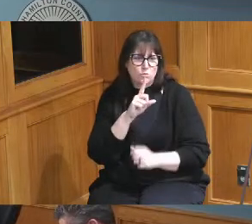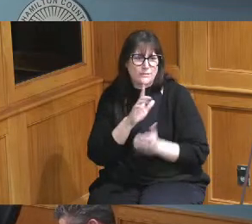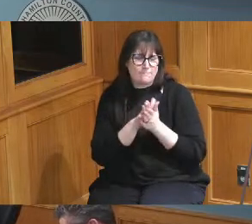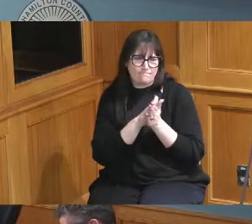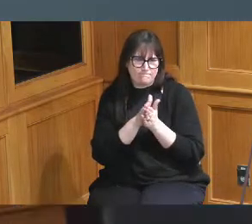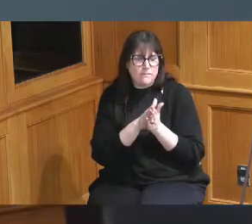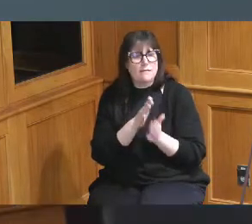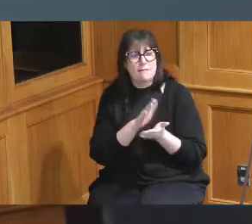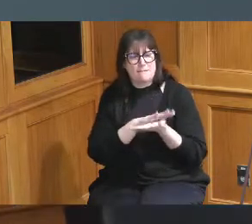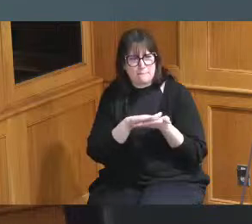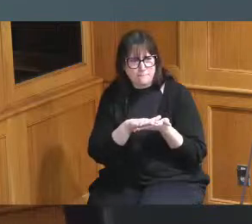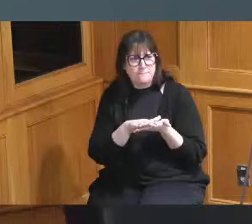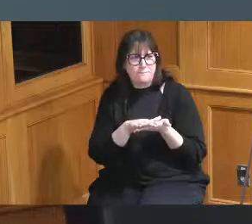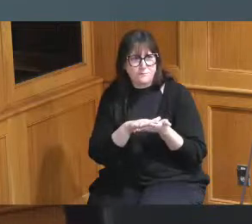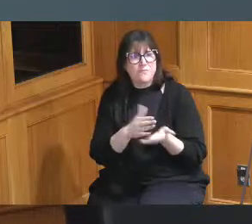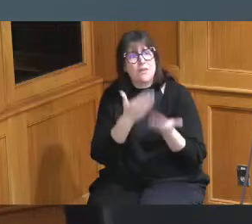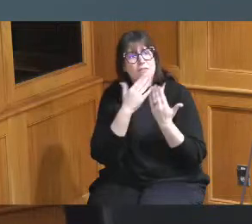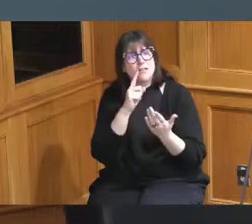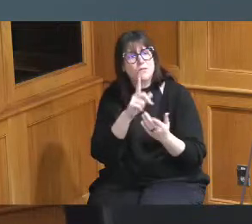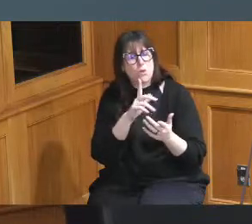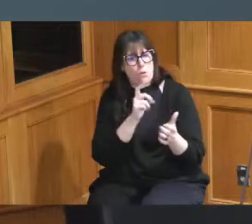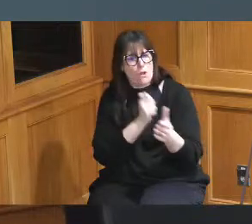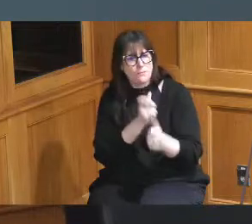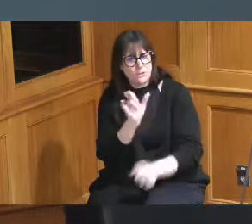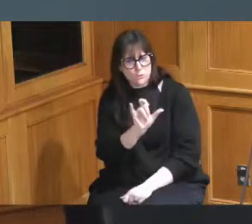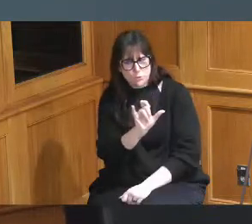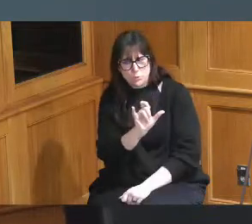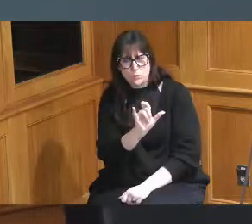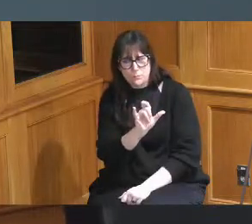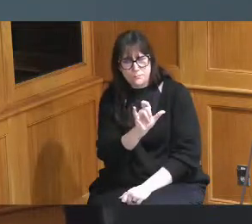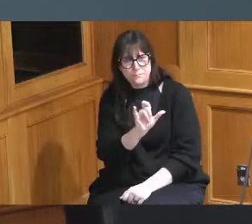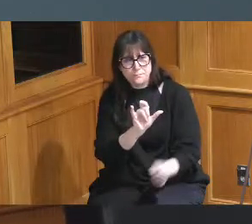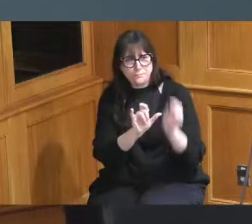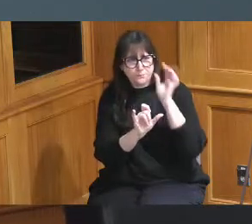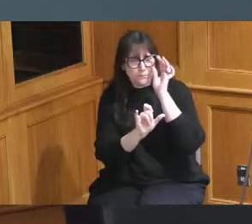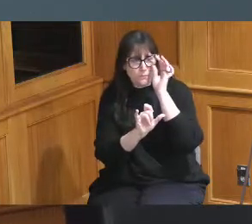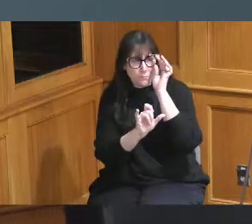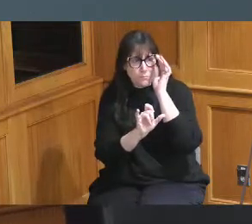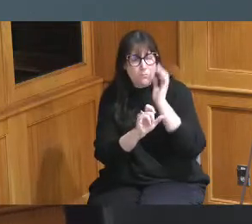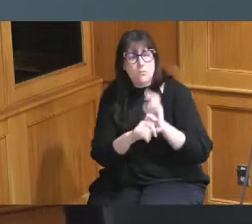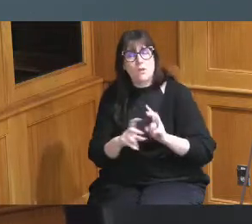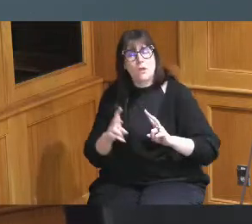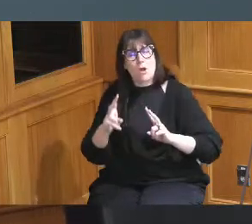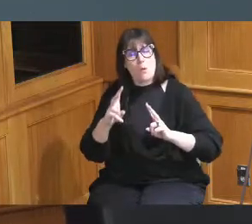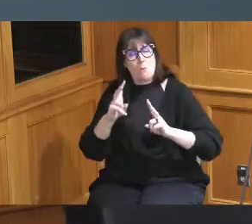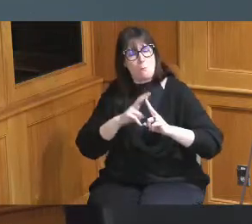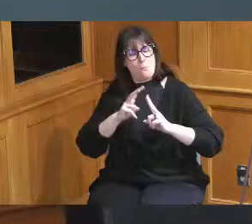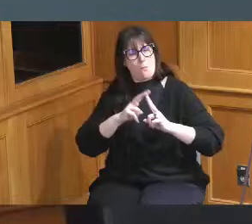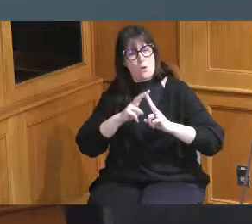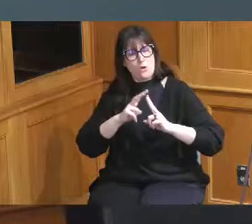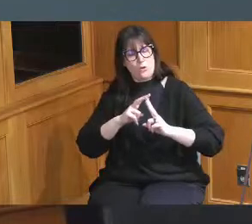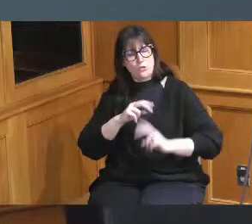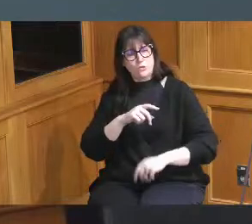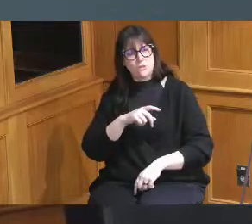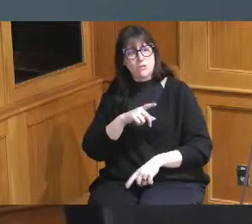and thanks for your update just one question as it relates to Partners the diversity of language